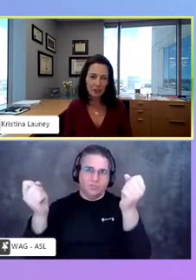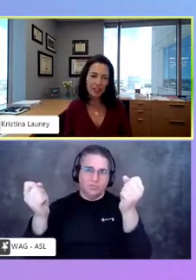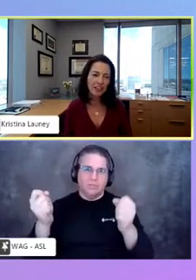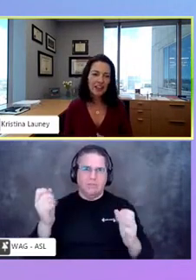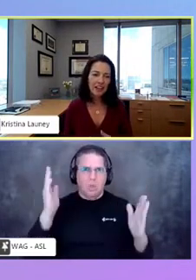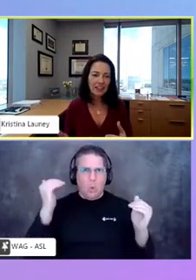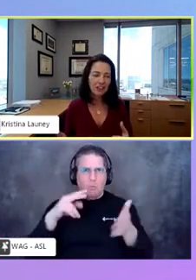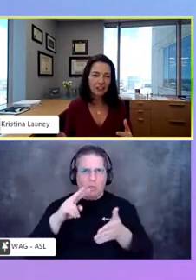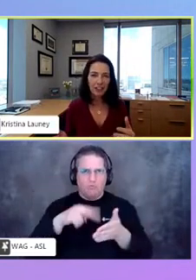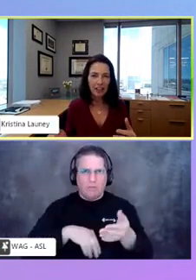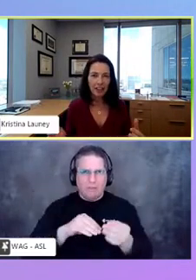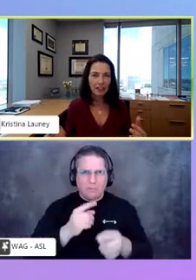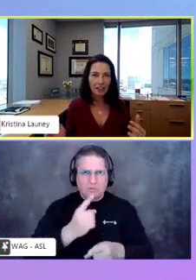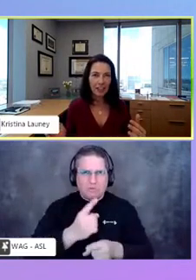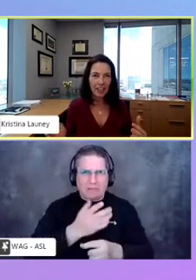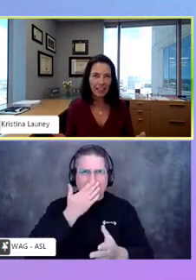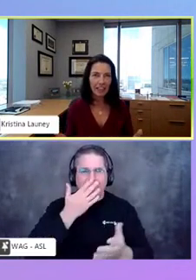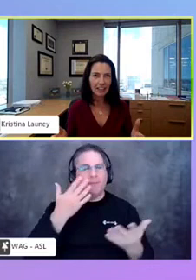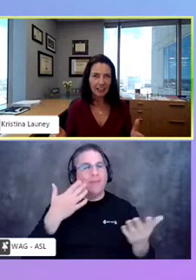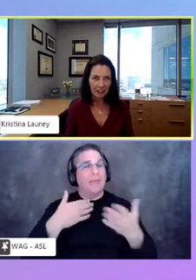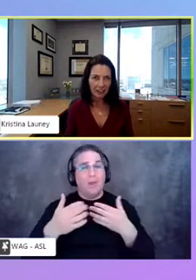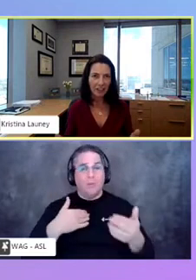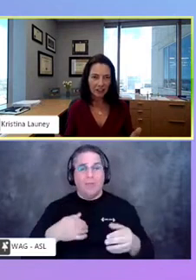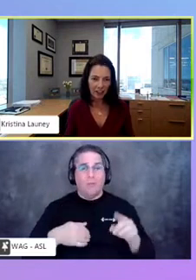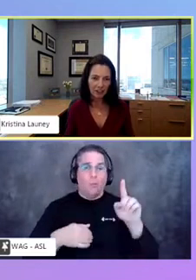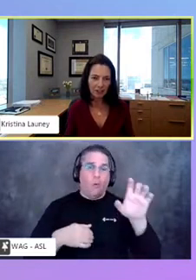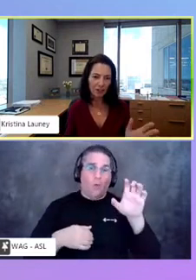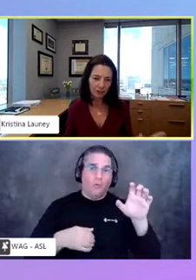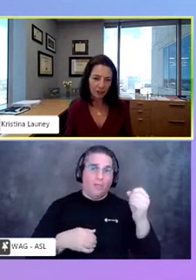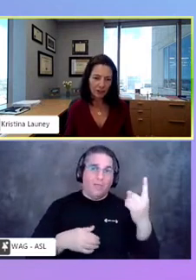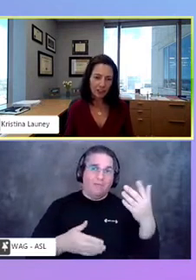100,000 and $229 for a subsequent